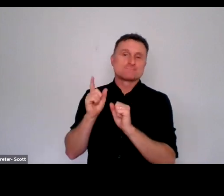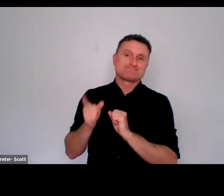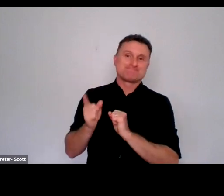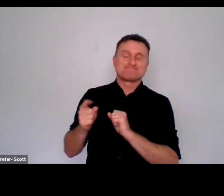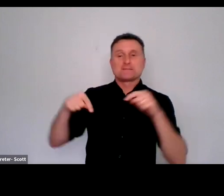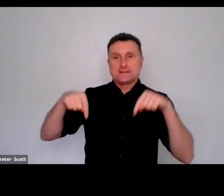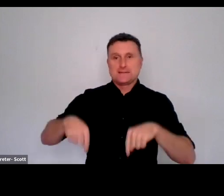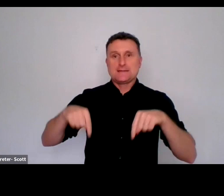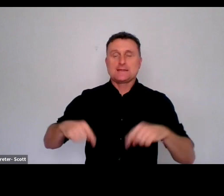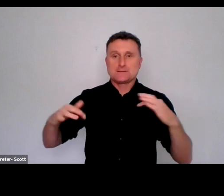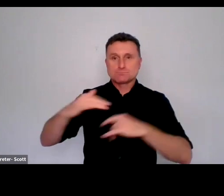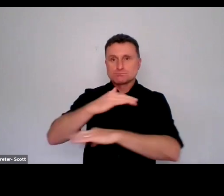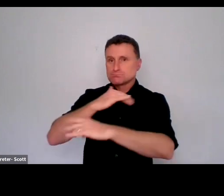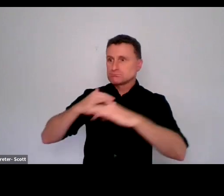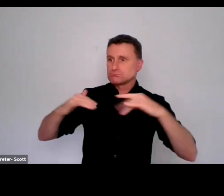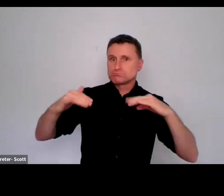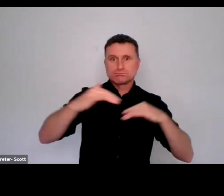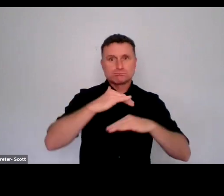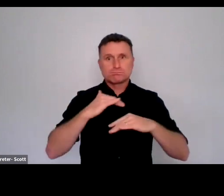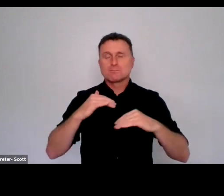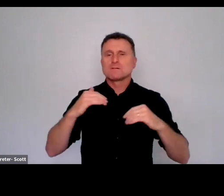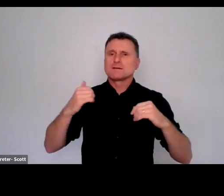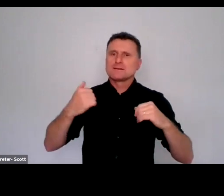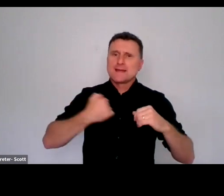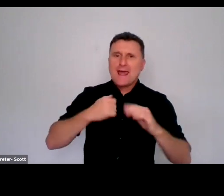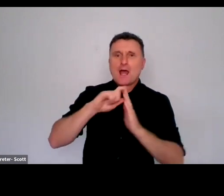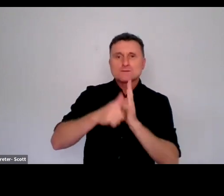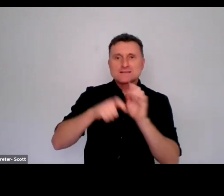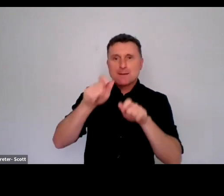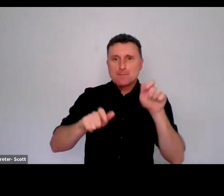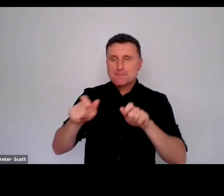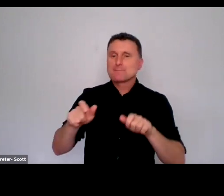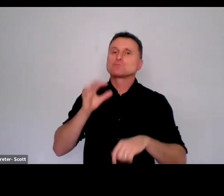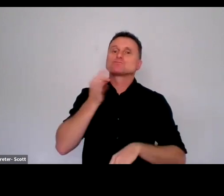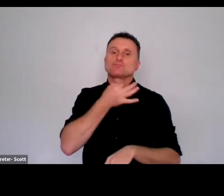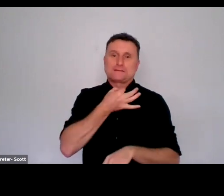and our families, it continues to create concern and angst.